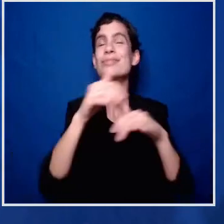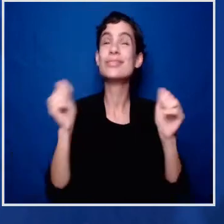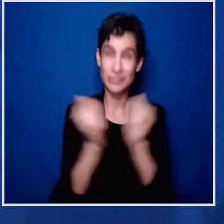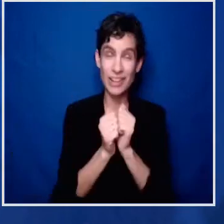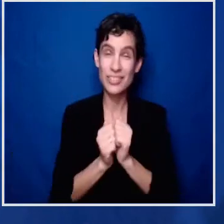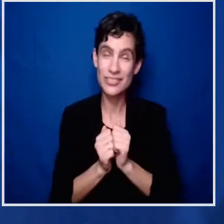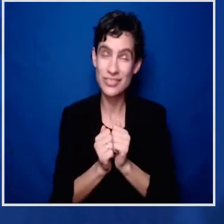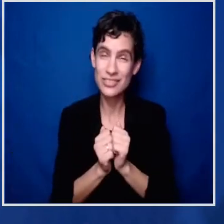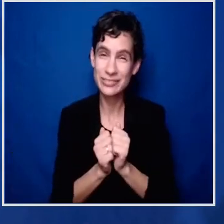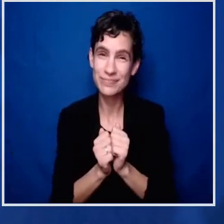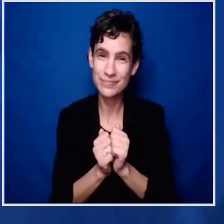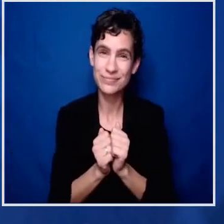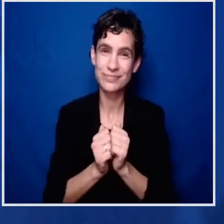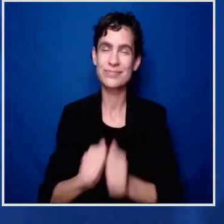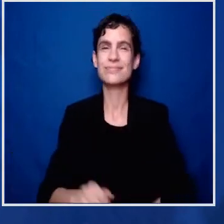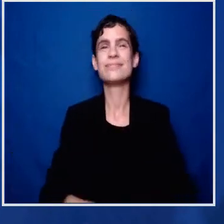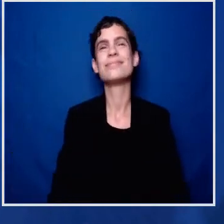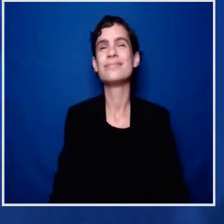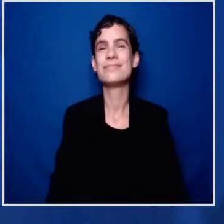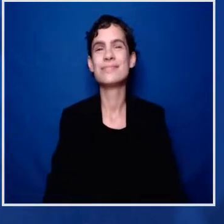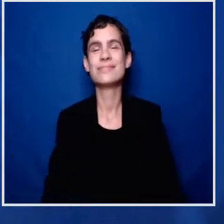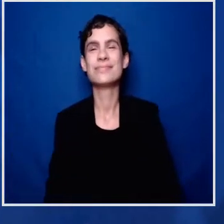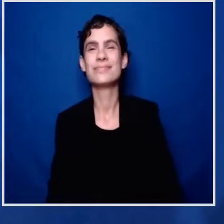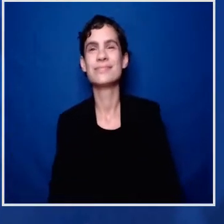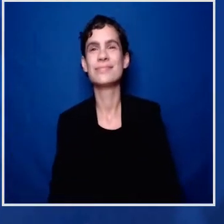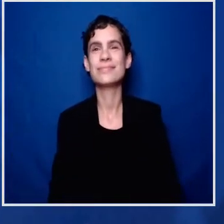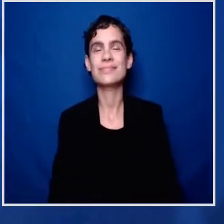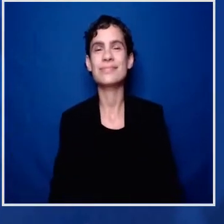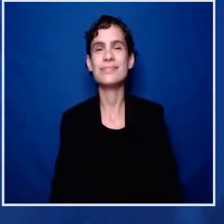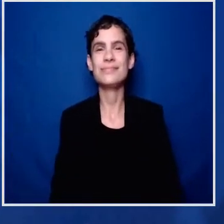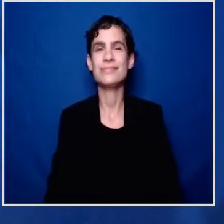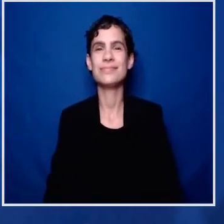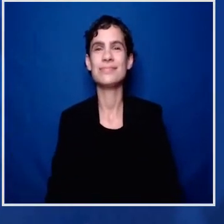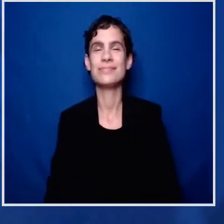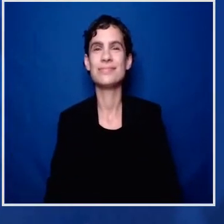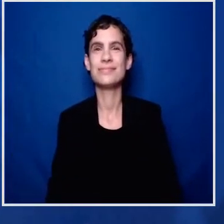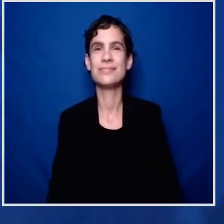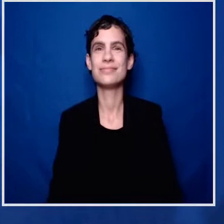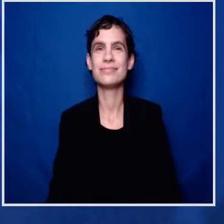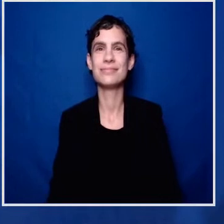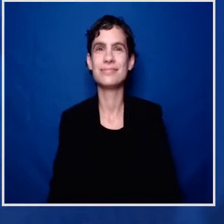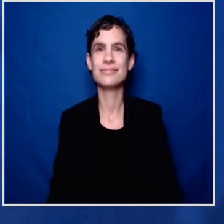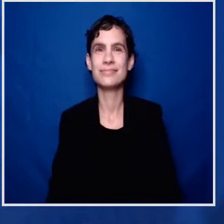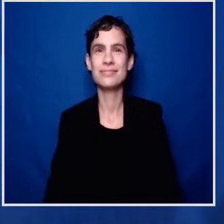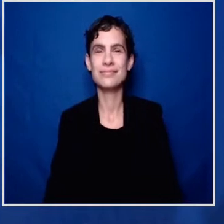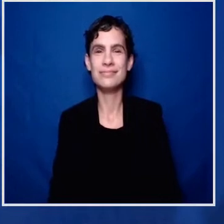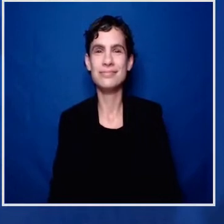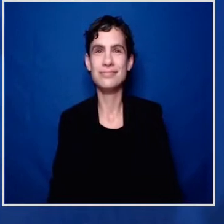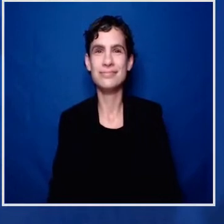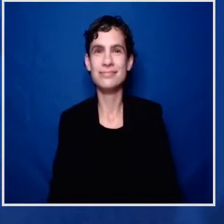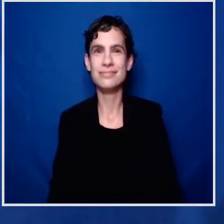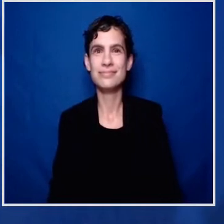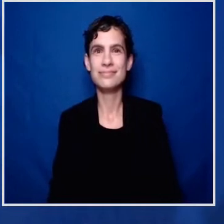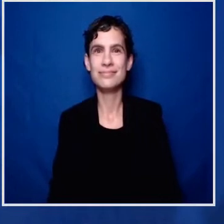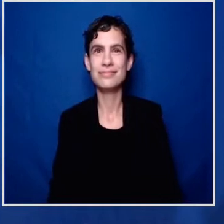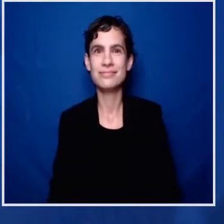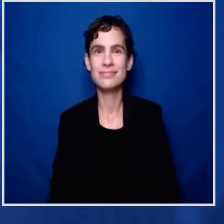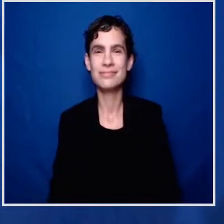COMBINING INTO ONE LUMINOUS SYMPHONY.